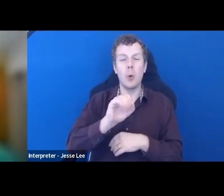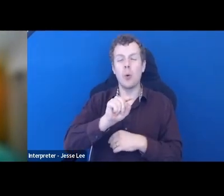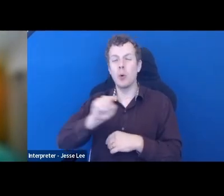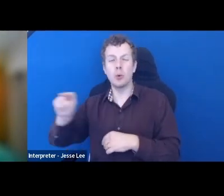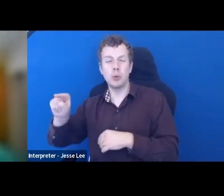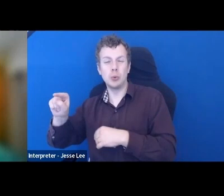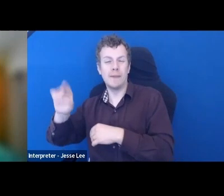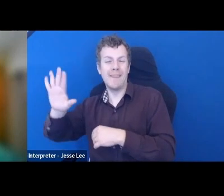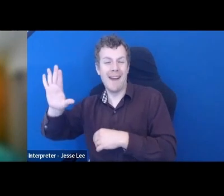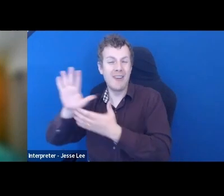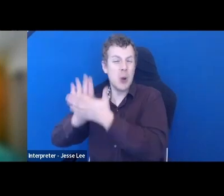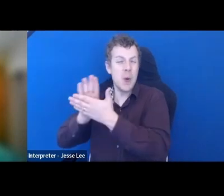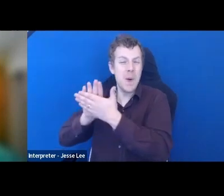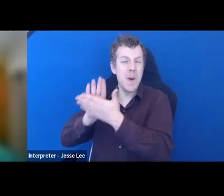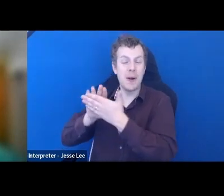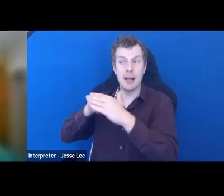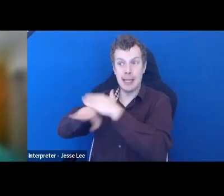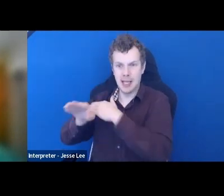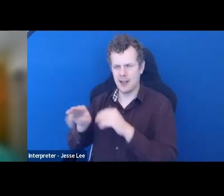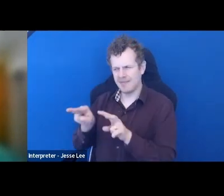To make sure that they are keeping on track.